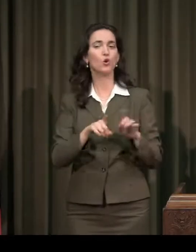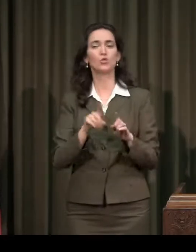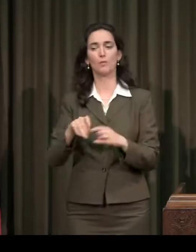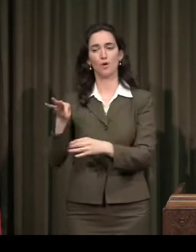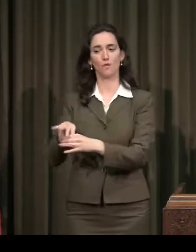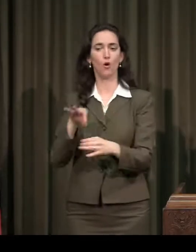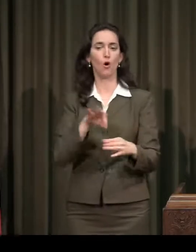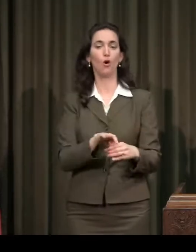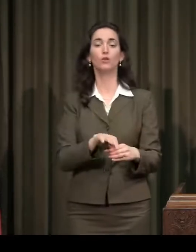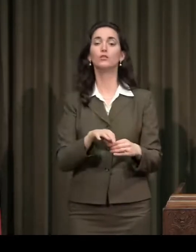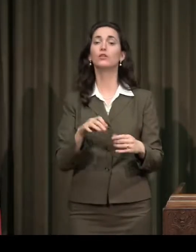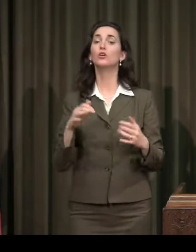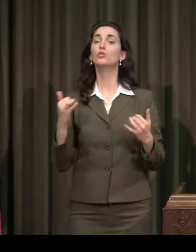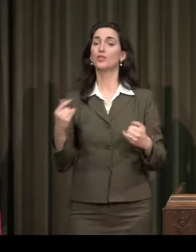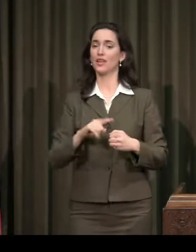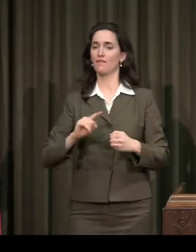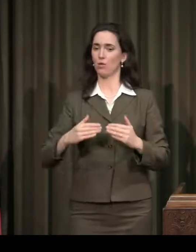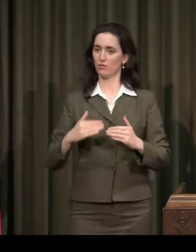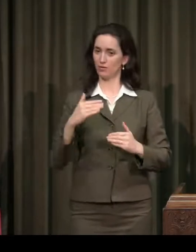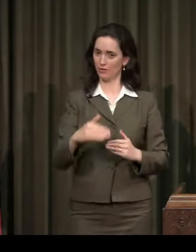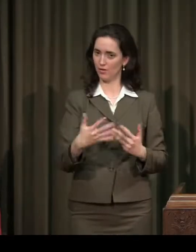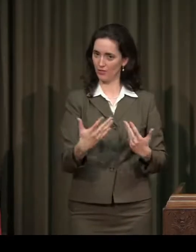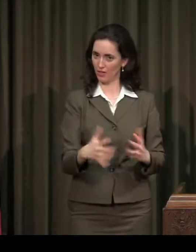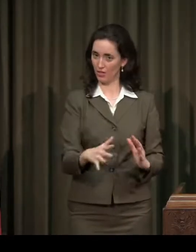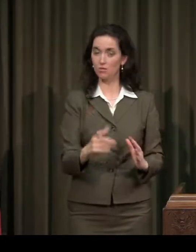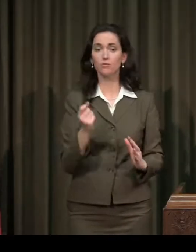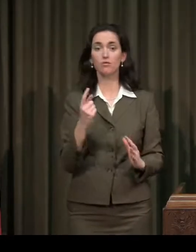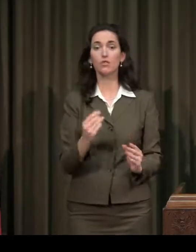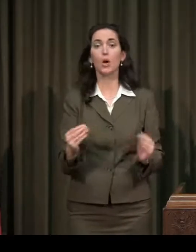certainly they don't want to make the cuts that would have to be made without